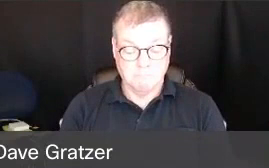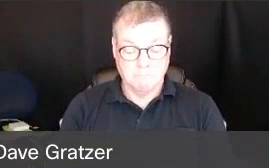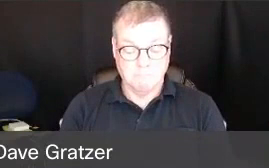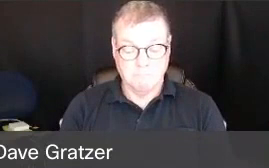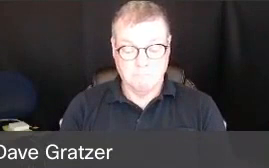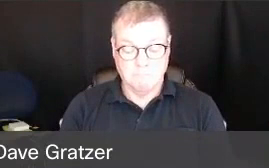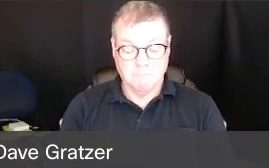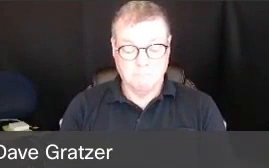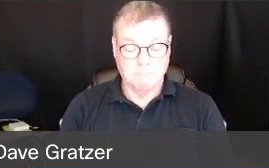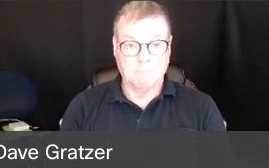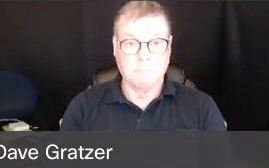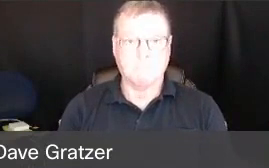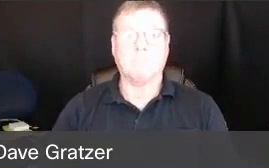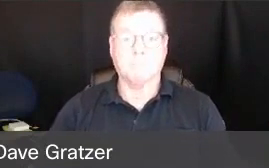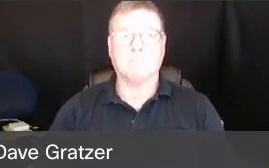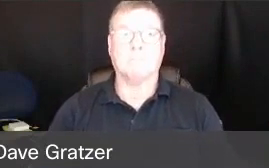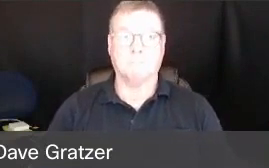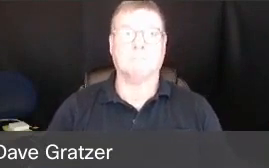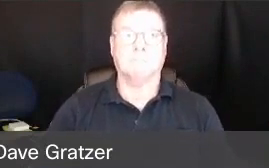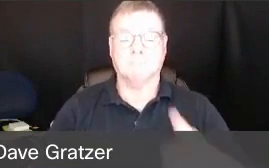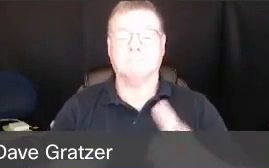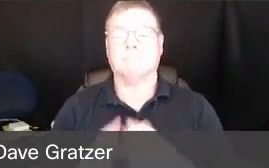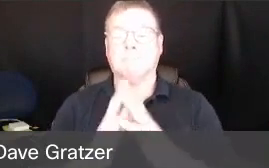[Michele] Housekeeping items to review